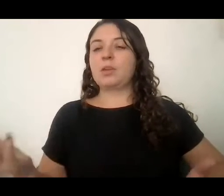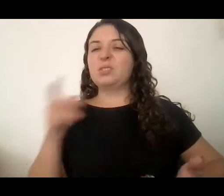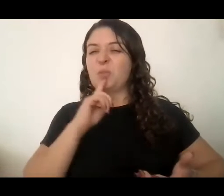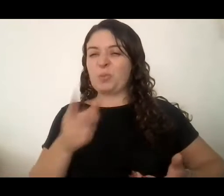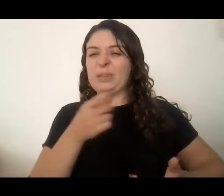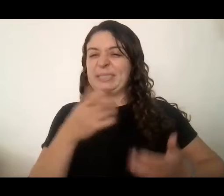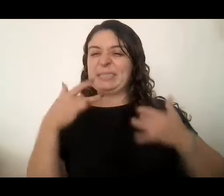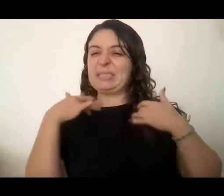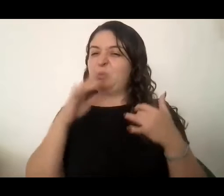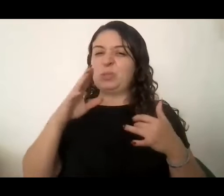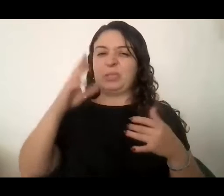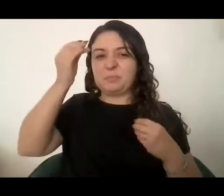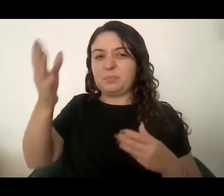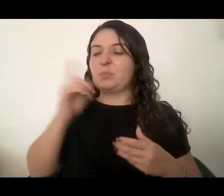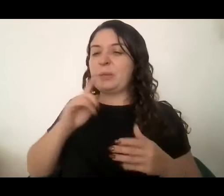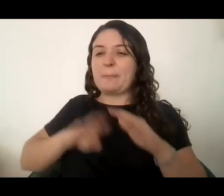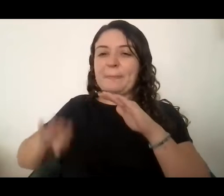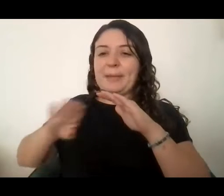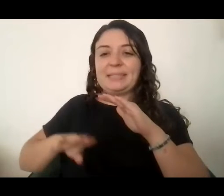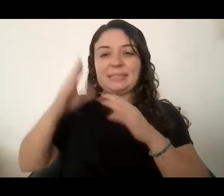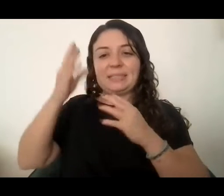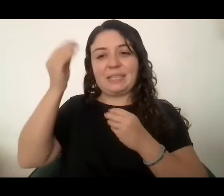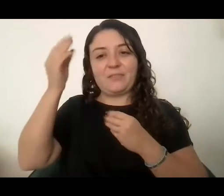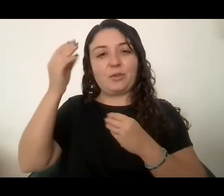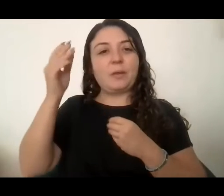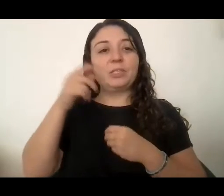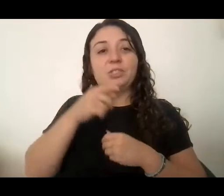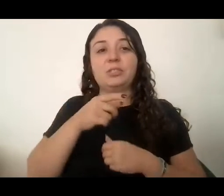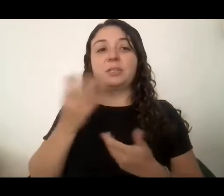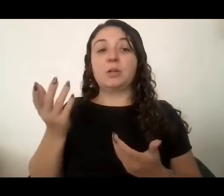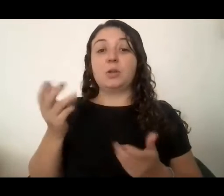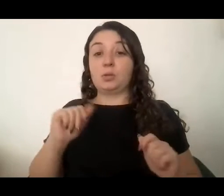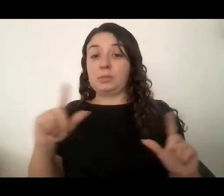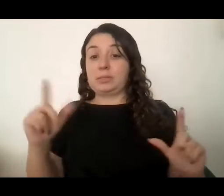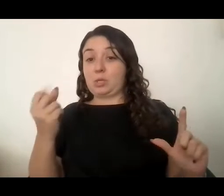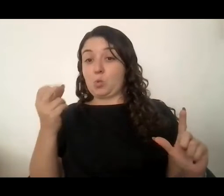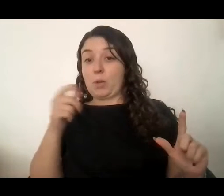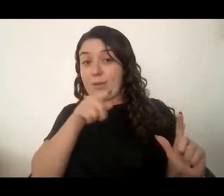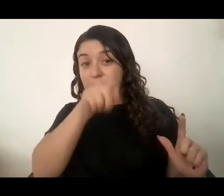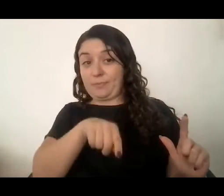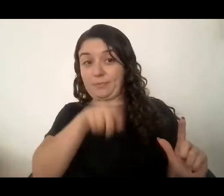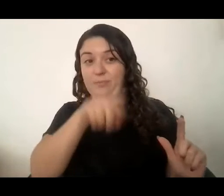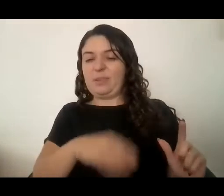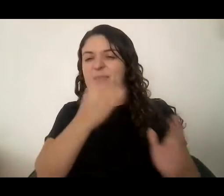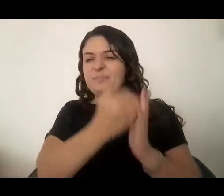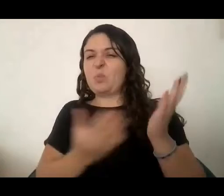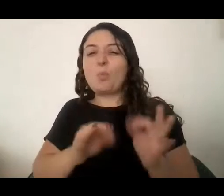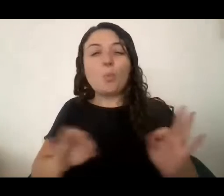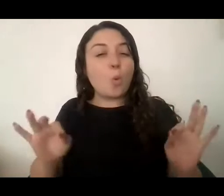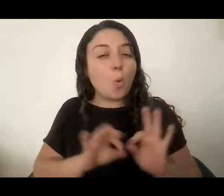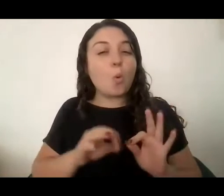business is. So on slide 12, I've got a list of some of the core details, the kinds of things